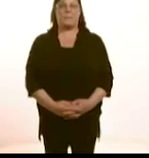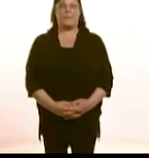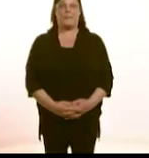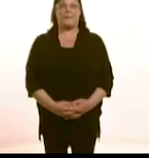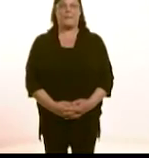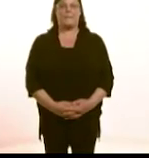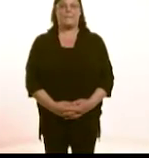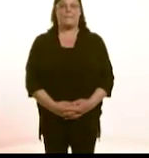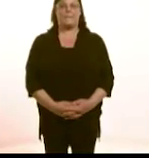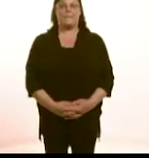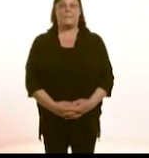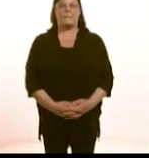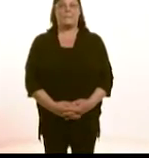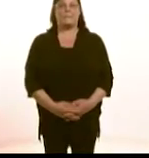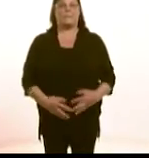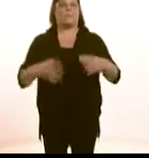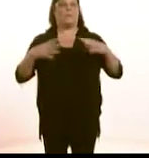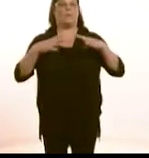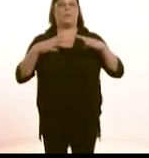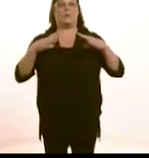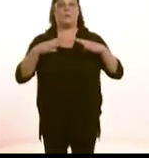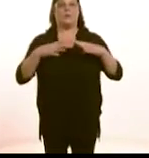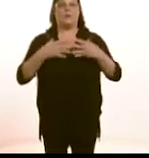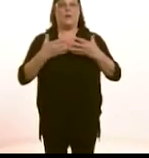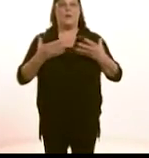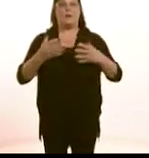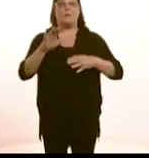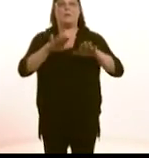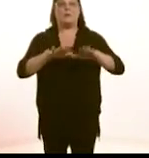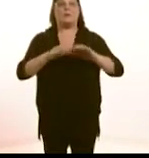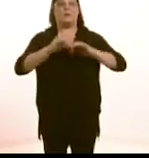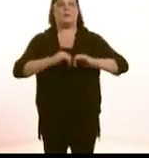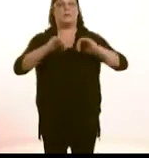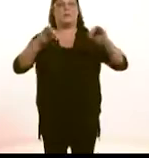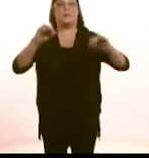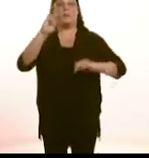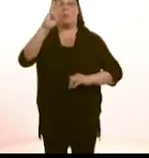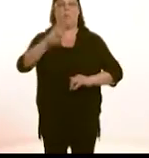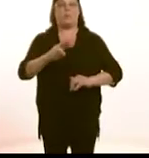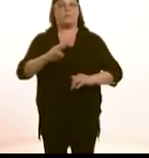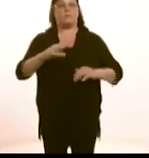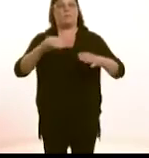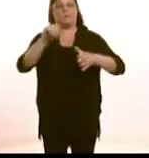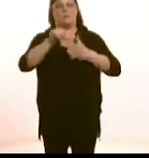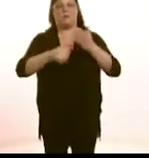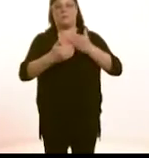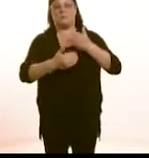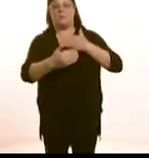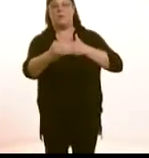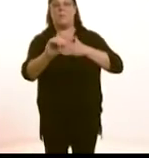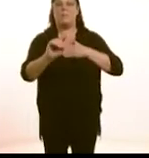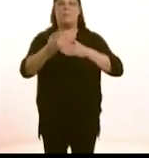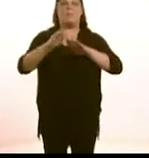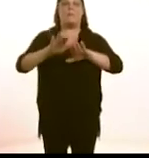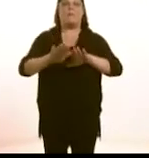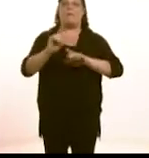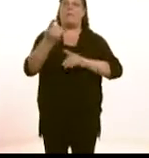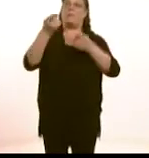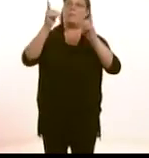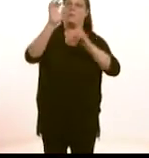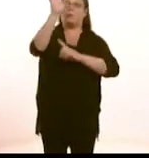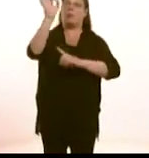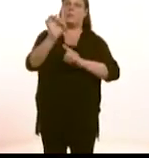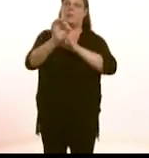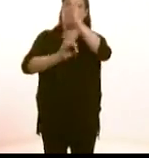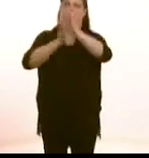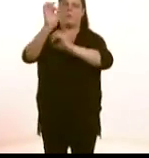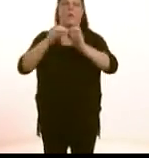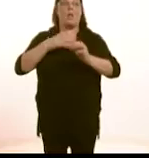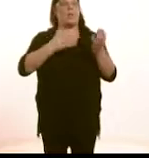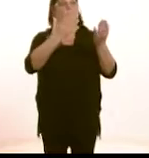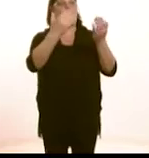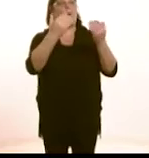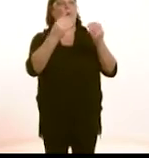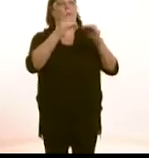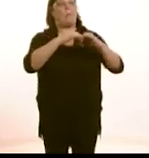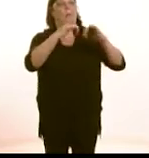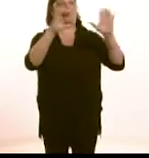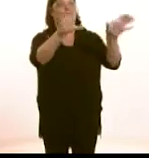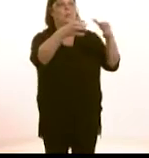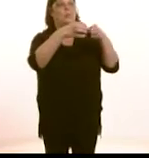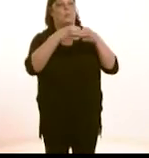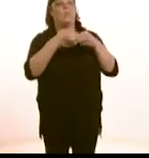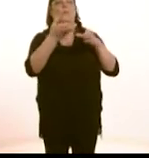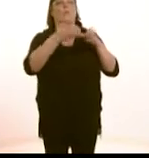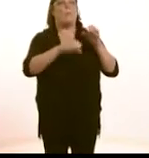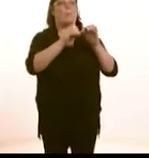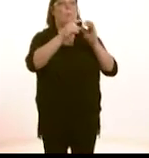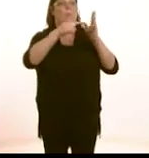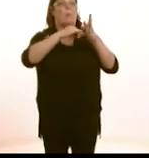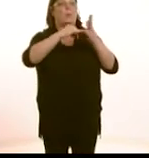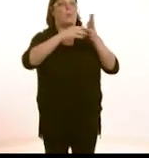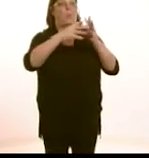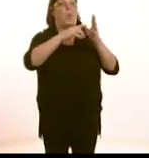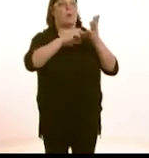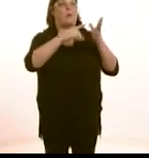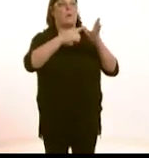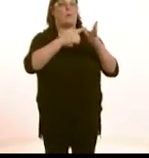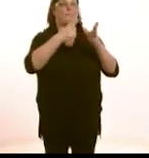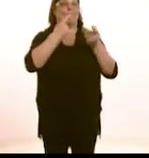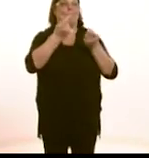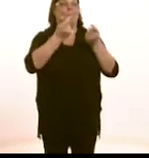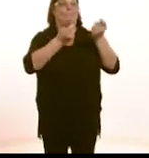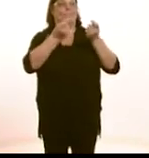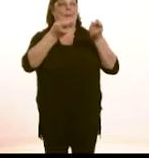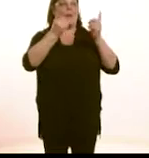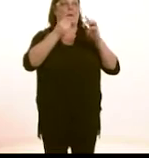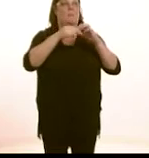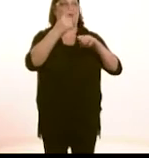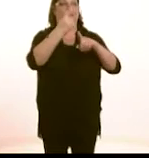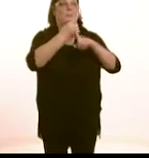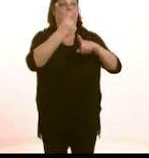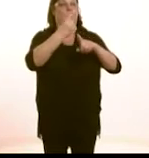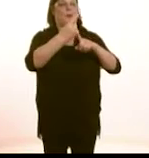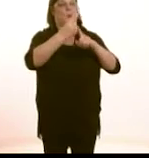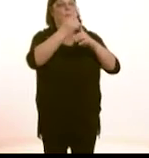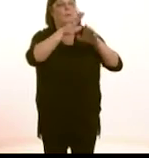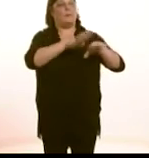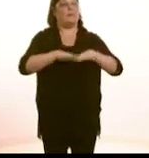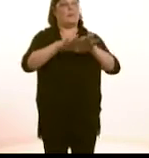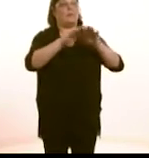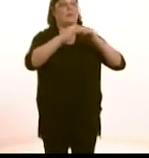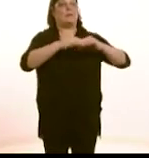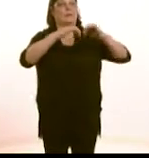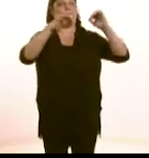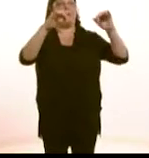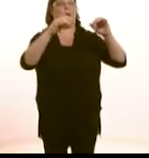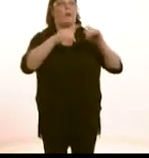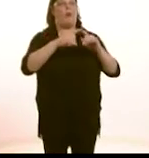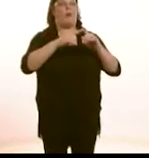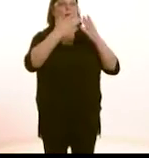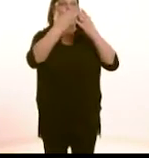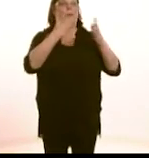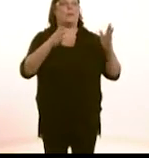Y Llywydd / The Presiding Officer: The first item on the agenda is questions to the First